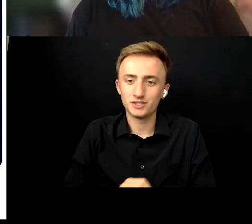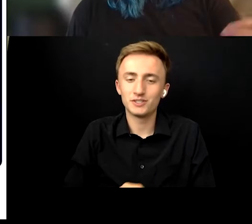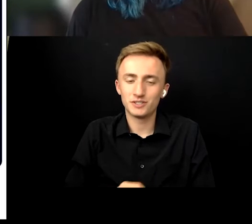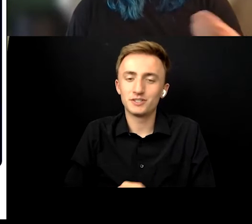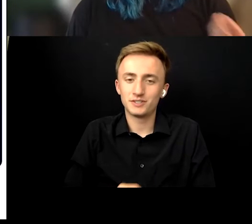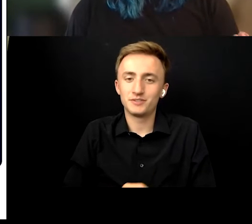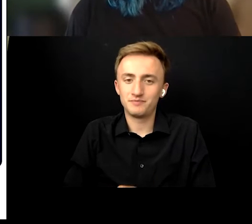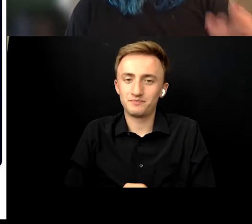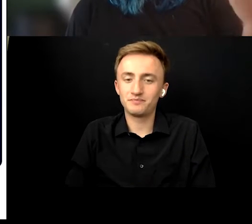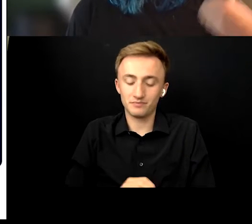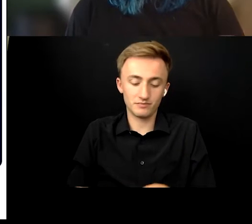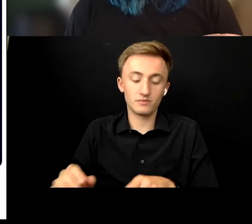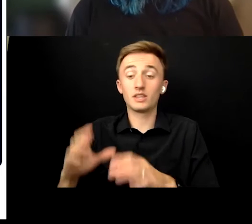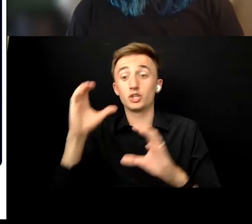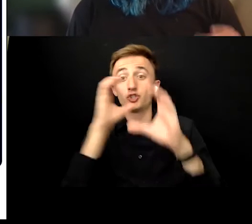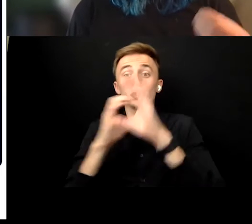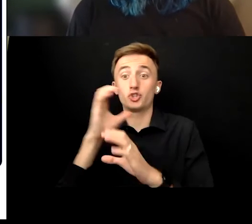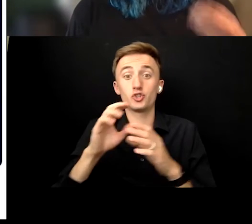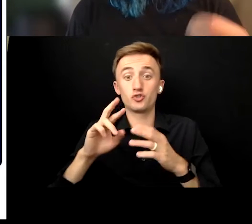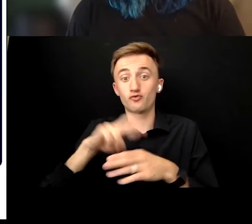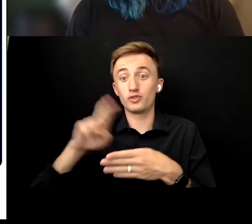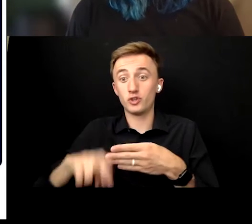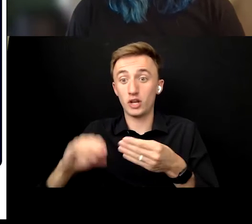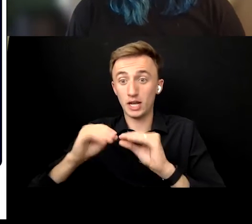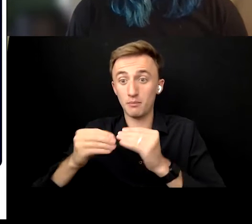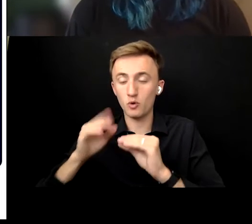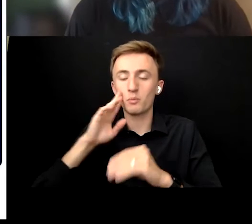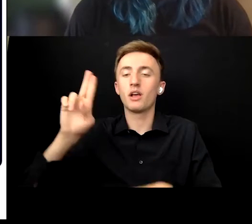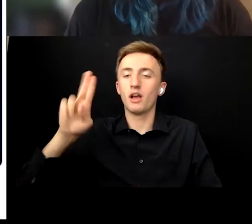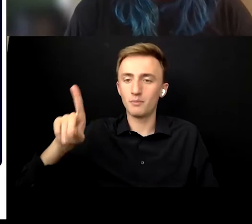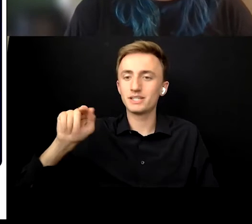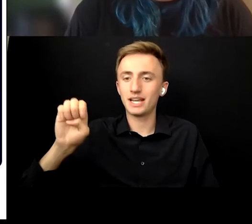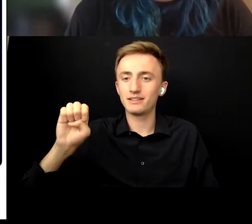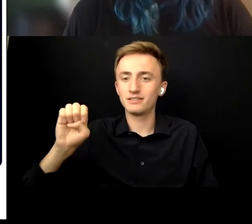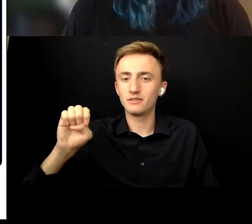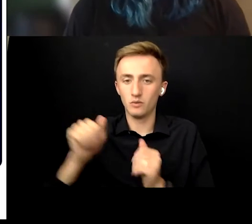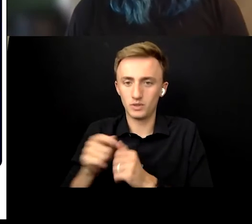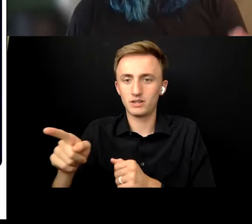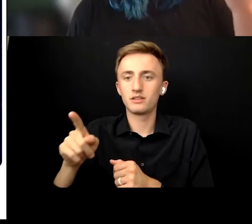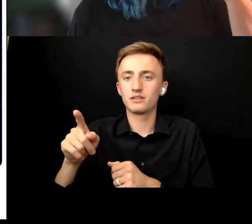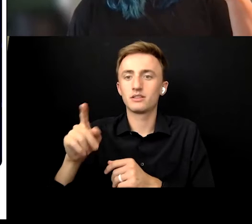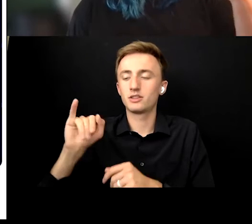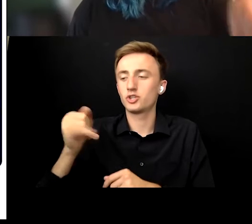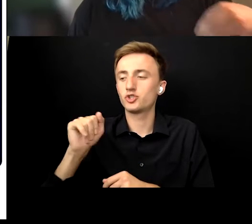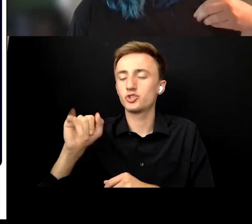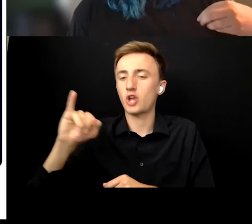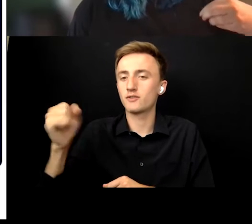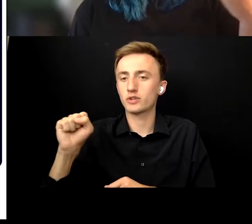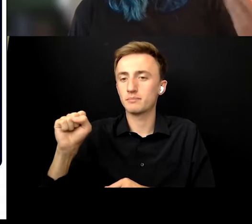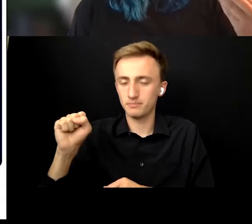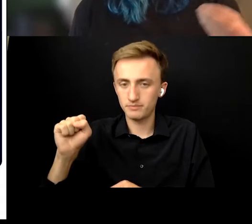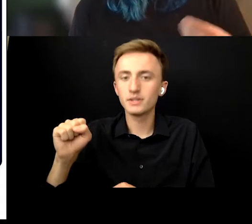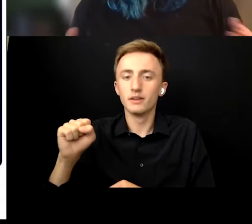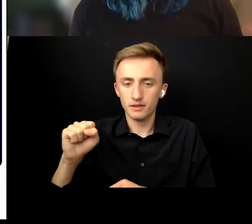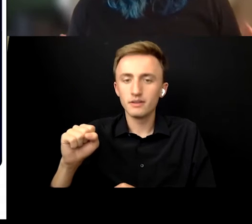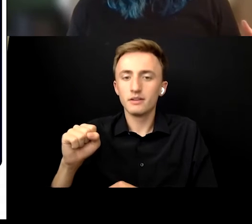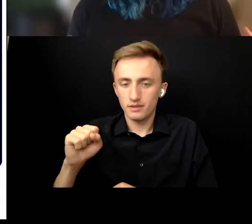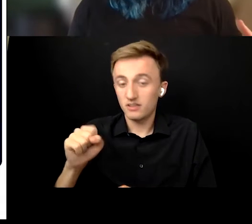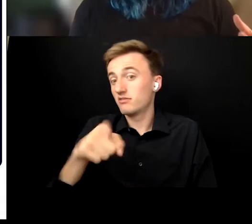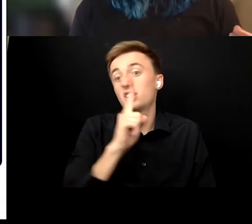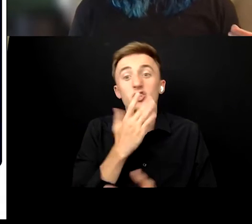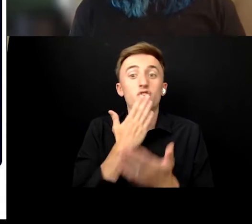result's number gets updated with JavaScripting. This is a good implementation, in my opinion.